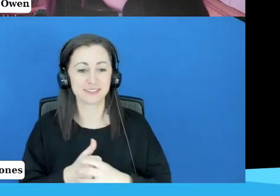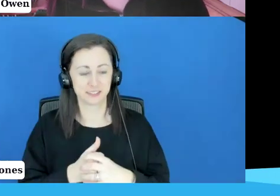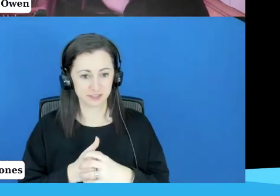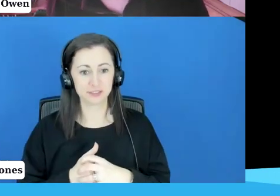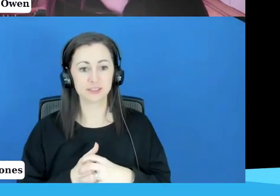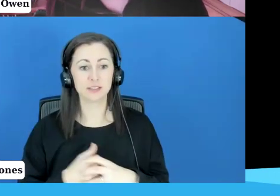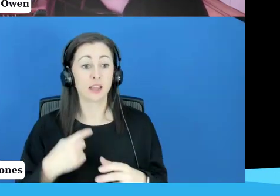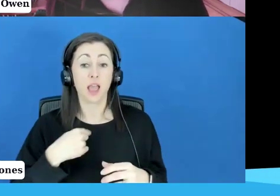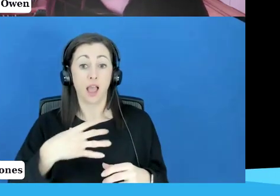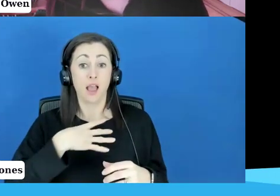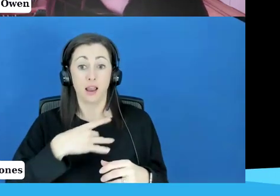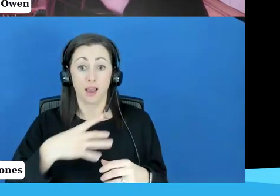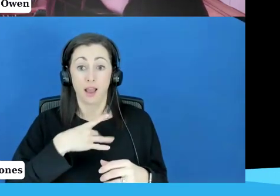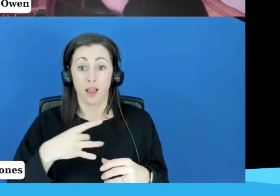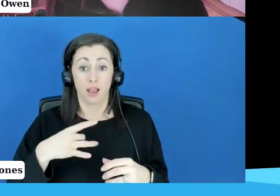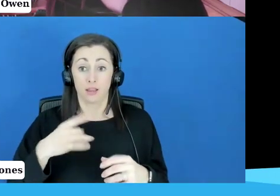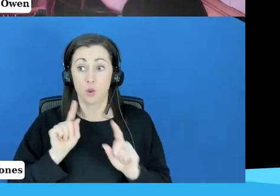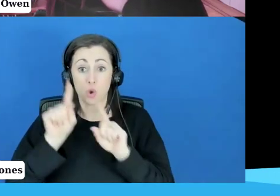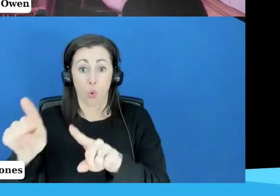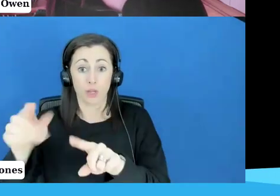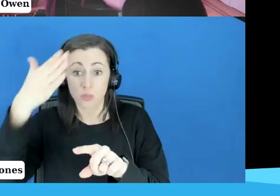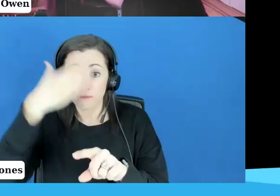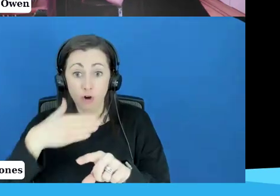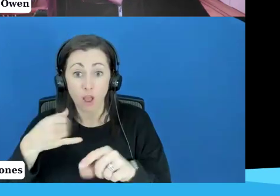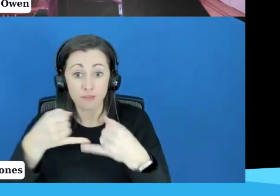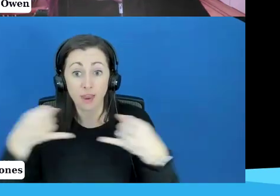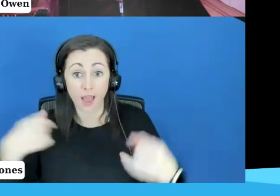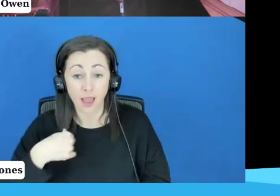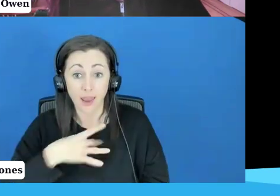I like going to the front of the line. I don't know if you guys do, but especially with a kid,